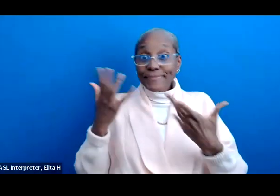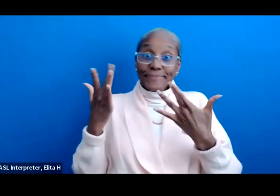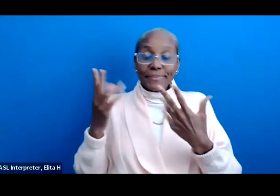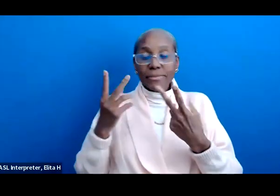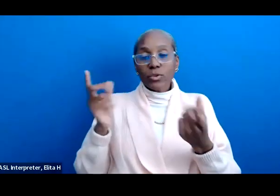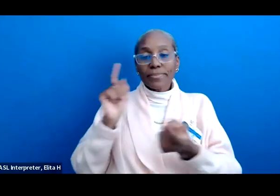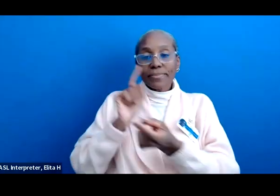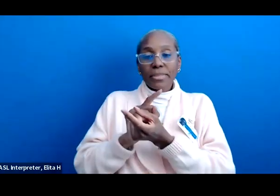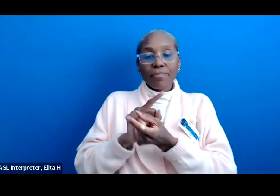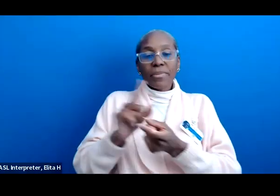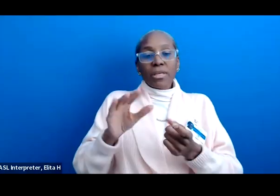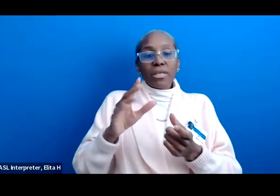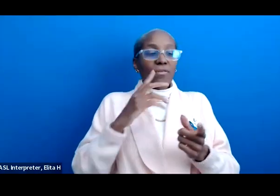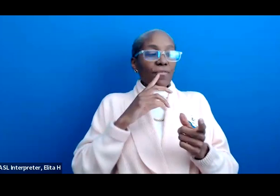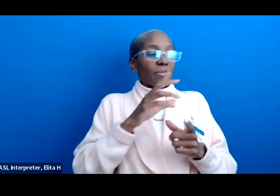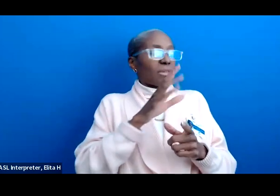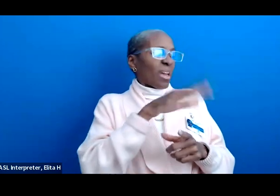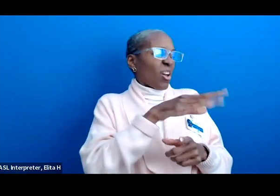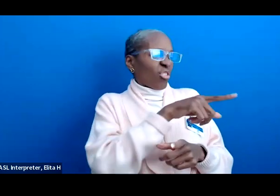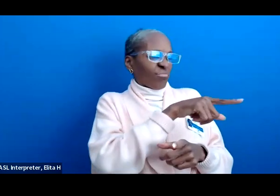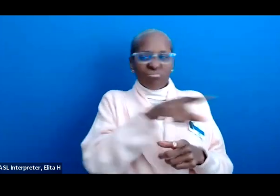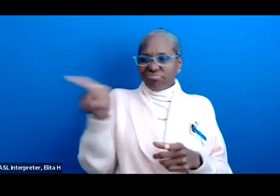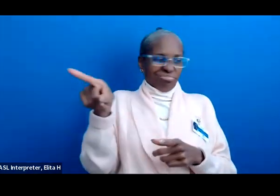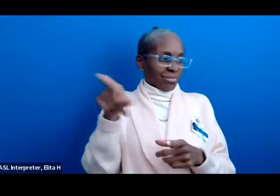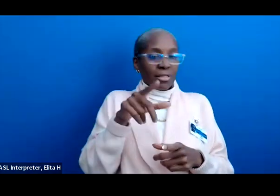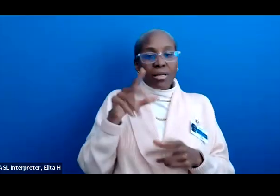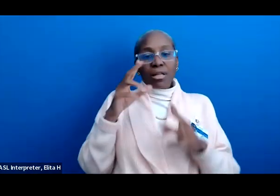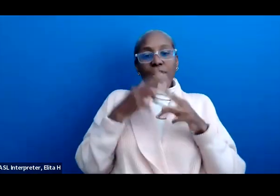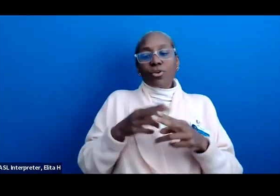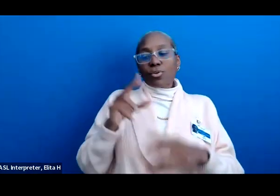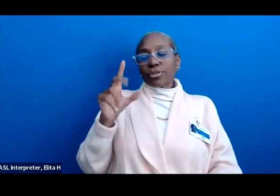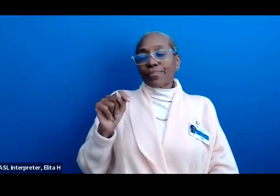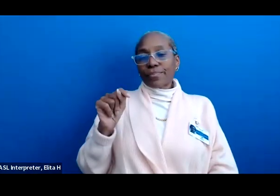If you get turfed off to this Senator or Representative's assistant, say